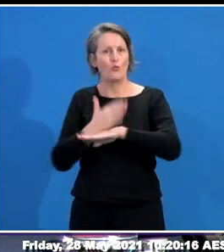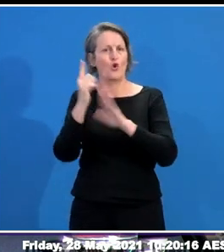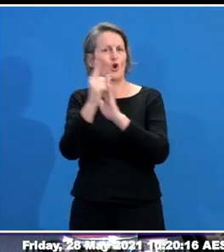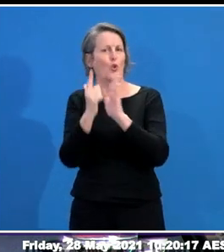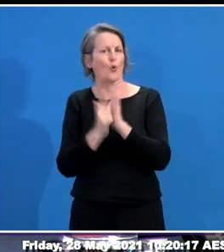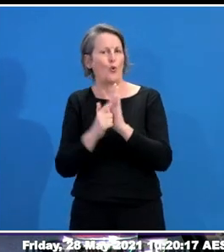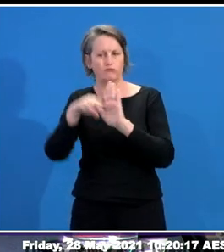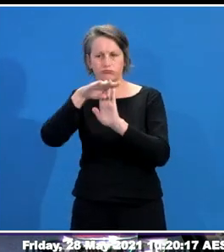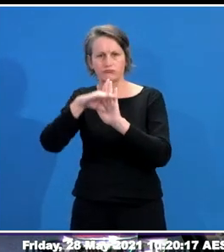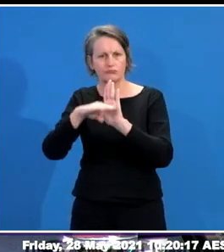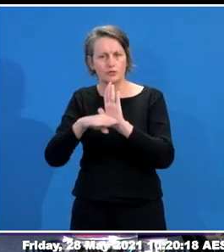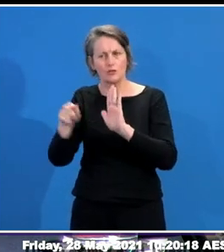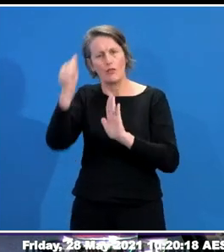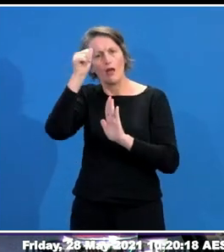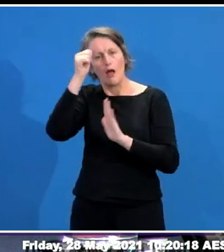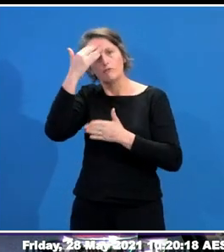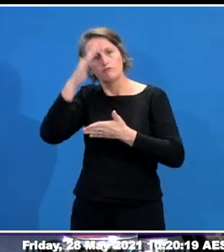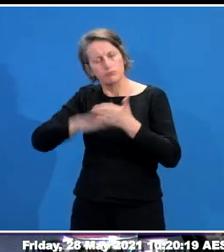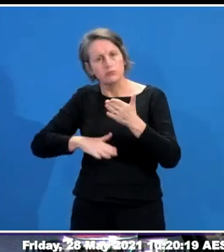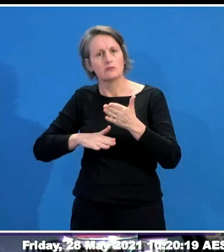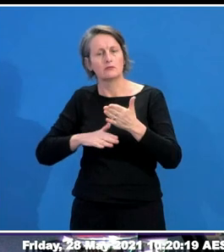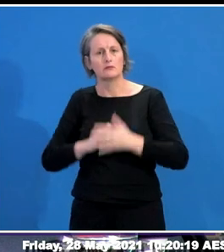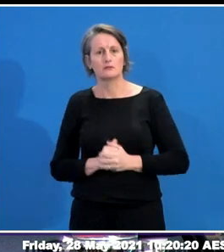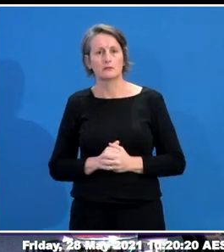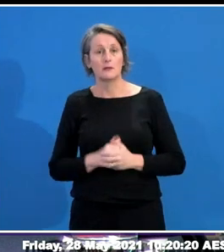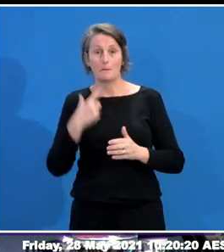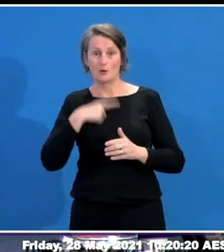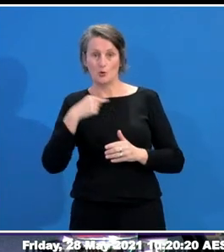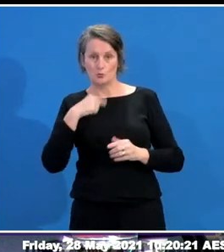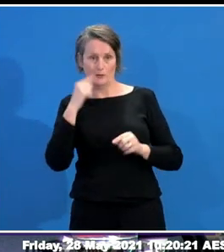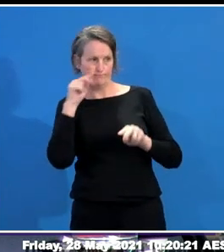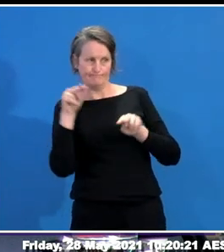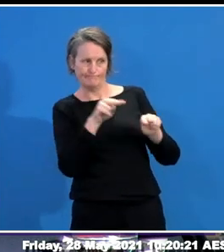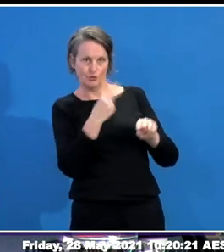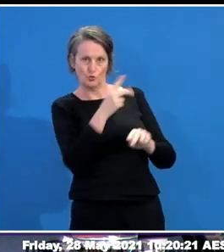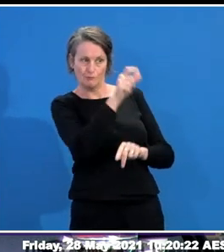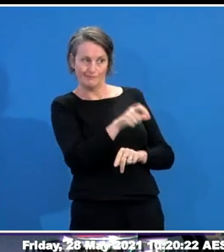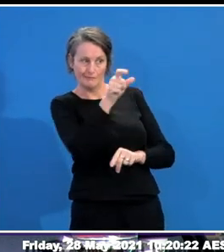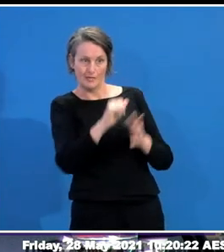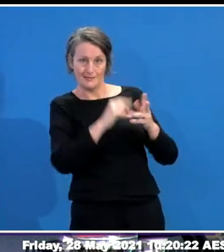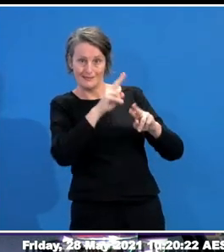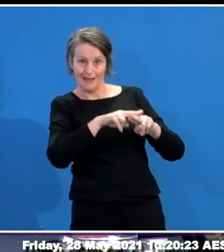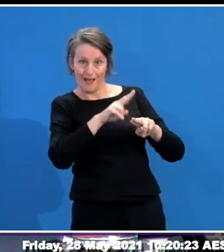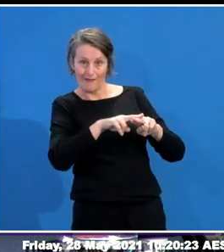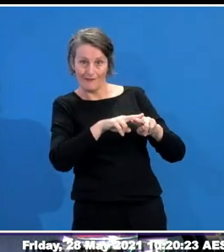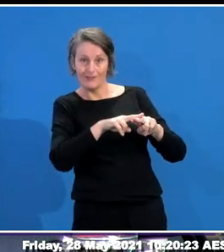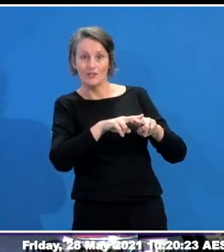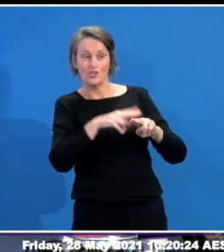relations concerns regarding both of the staff, and also quite a number of other staff who are mentioned in the report.